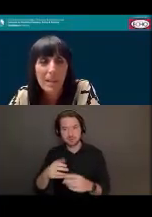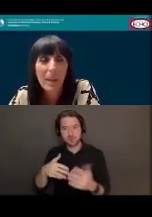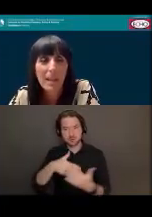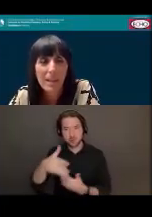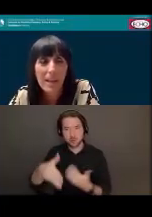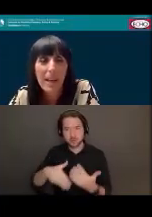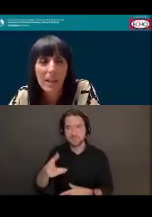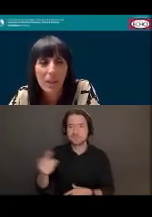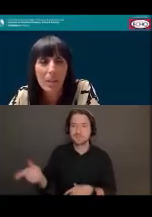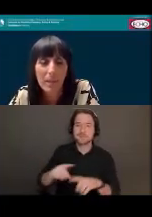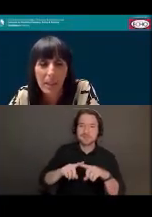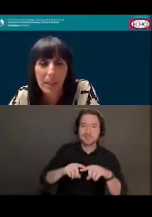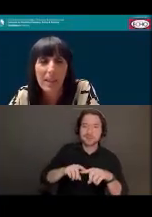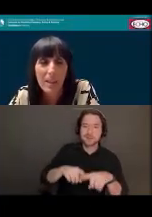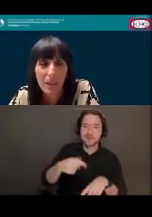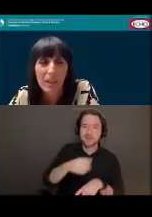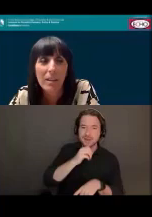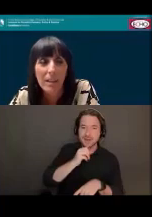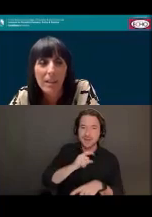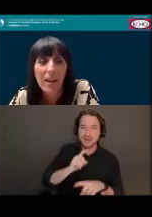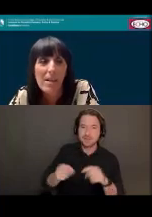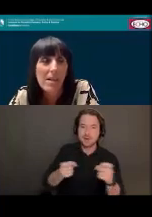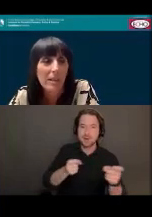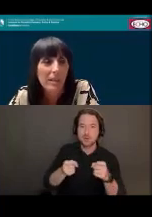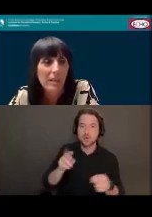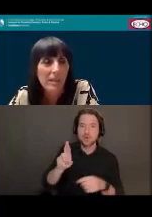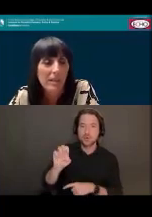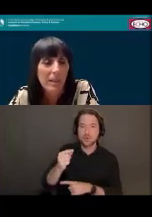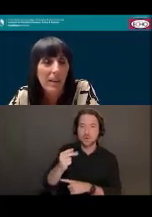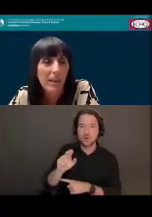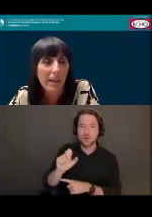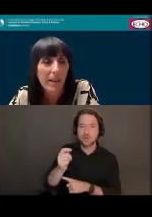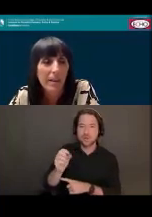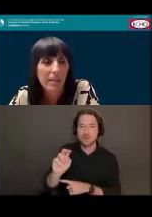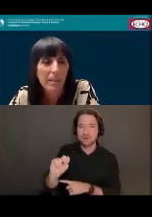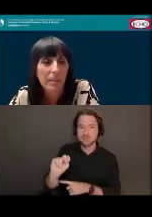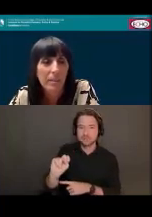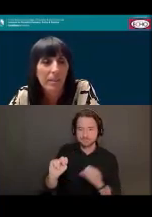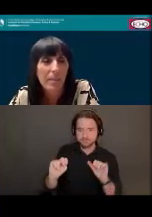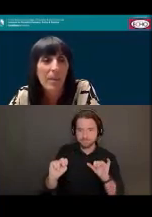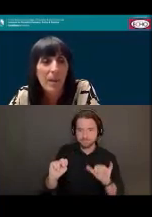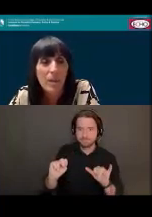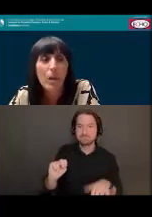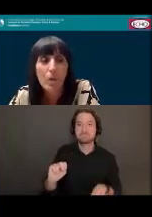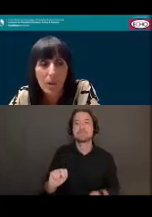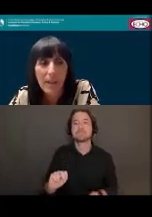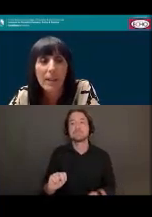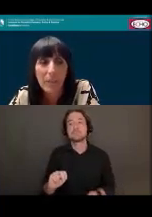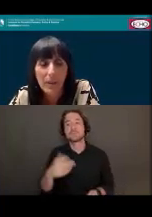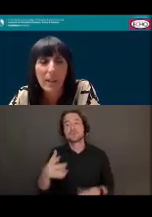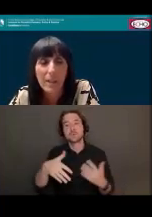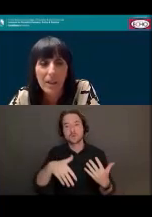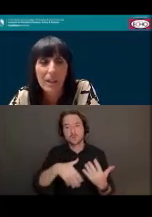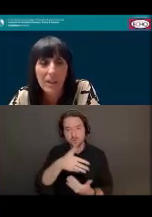depends on the age, but regulation, social and communication,